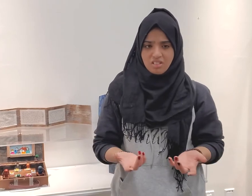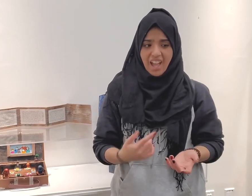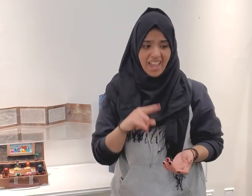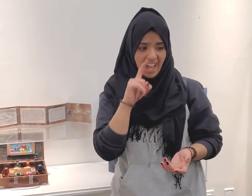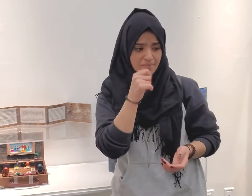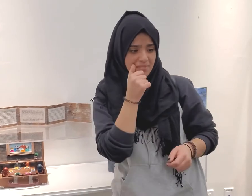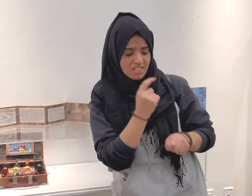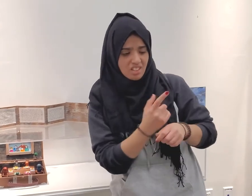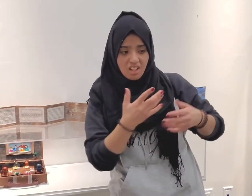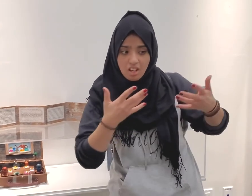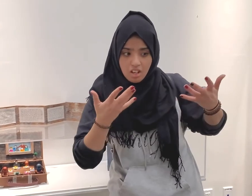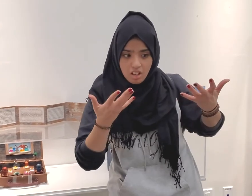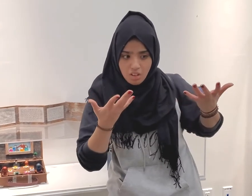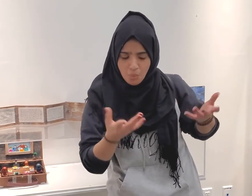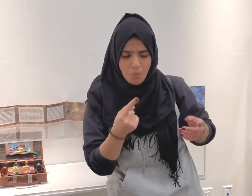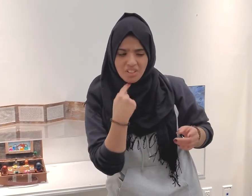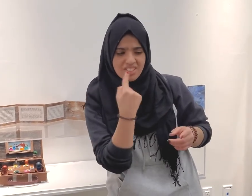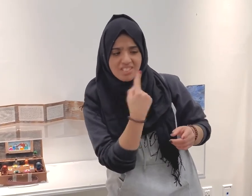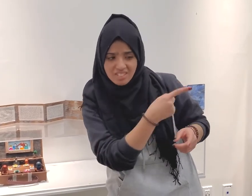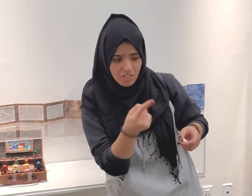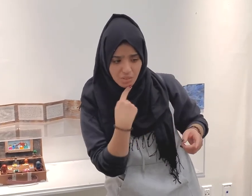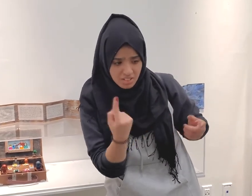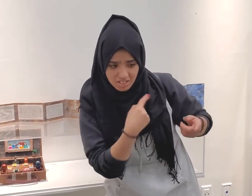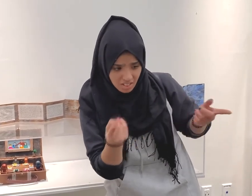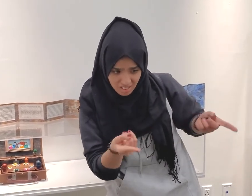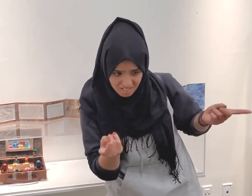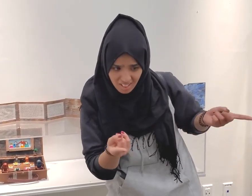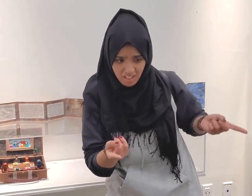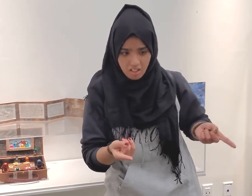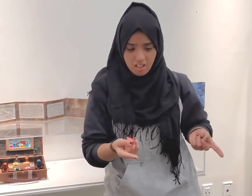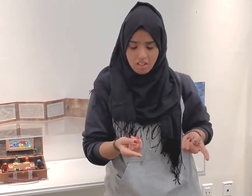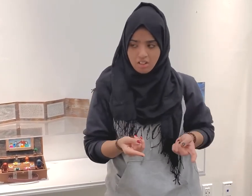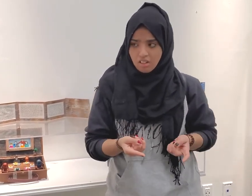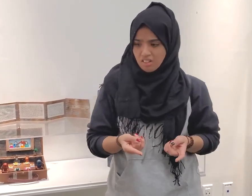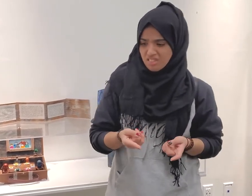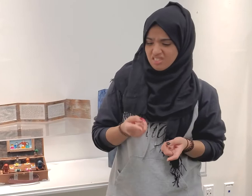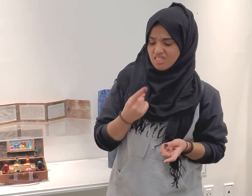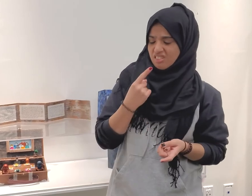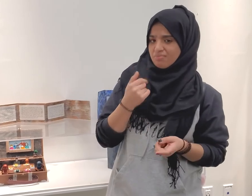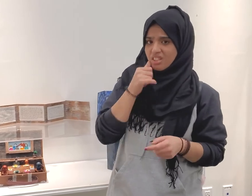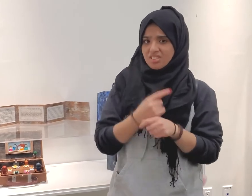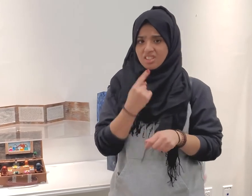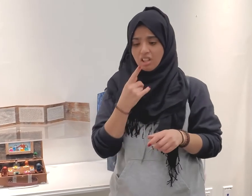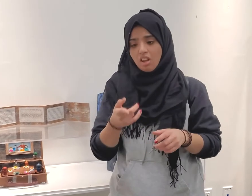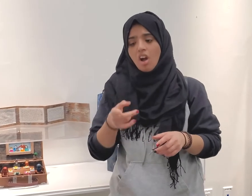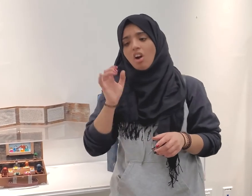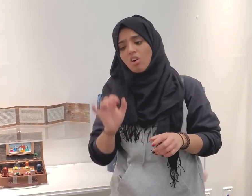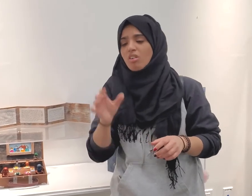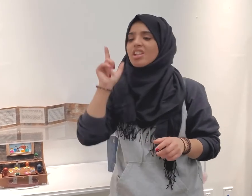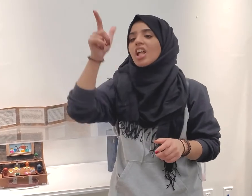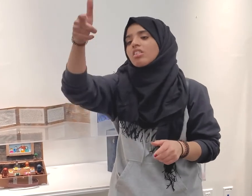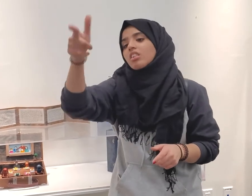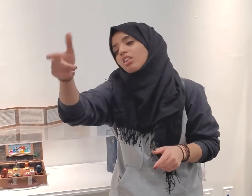and I could ask my sister, "what are they saying to me? What are they saying then? They'll say, "oh, I'll tell you later.